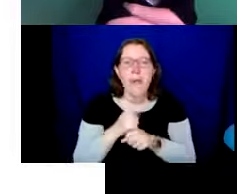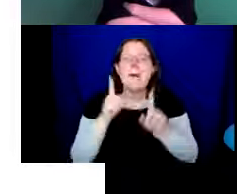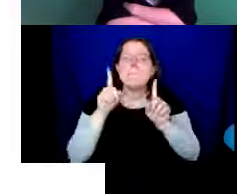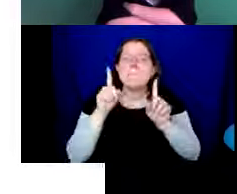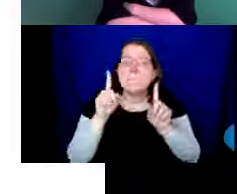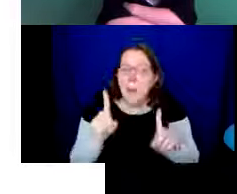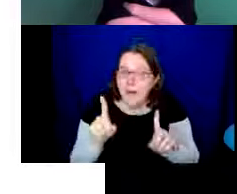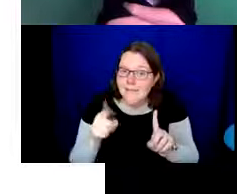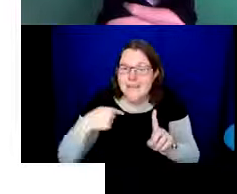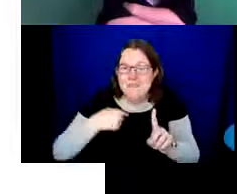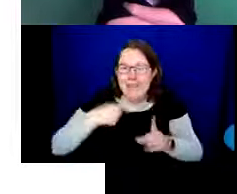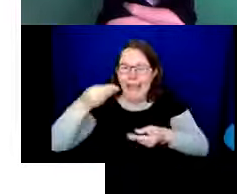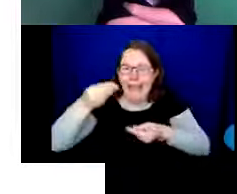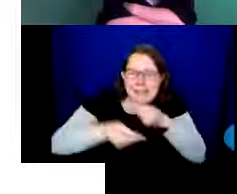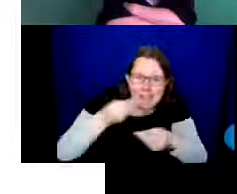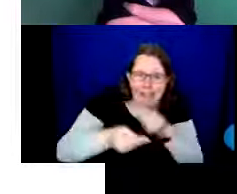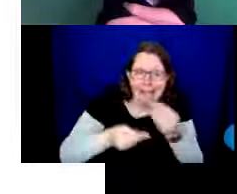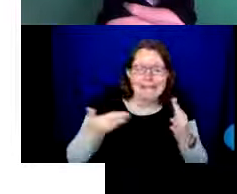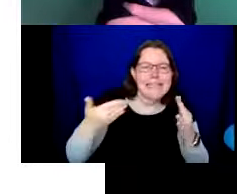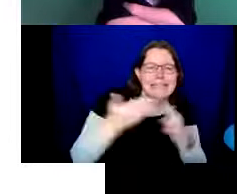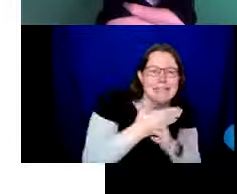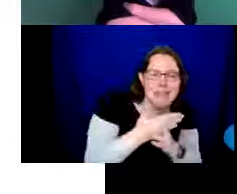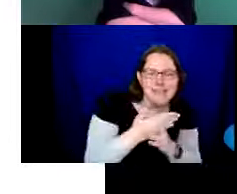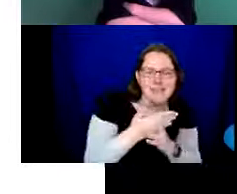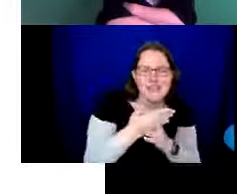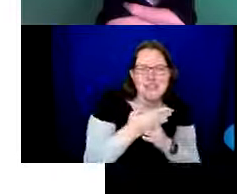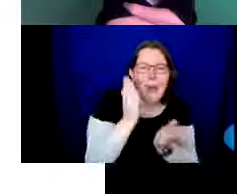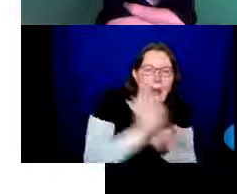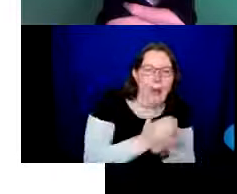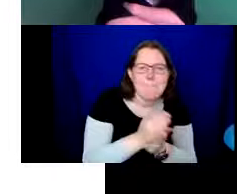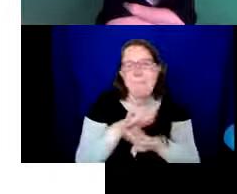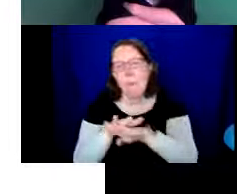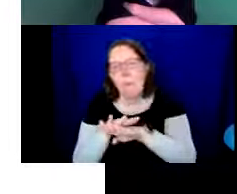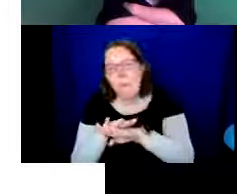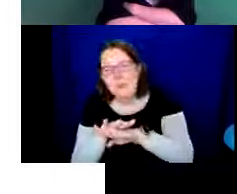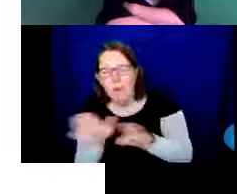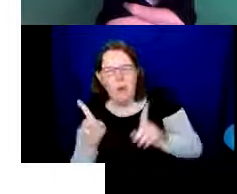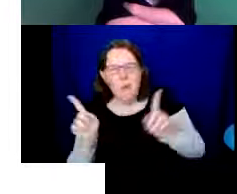because even though i think if we had our aaron's presentation he would have